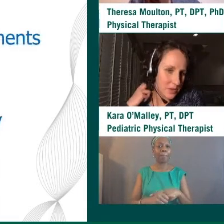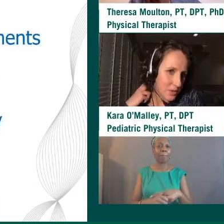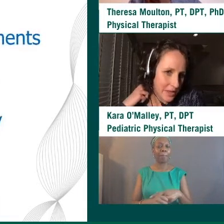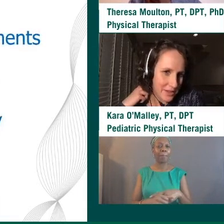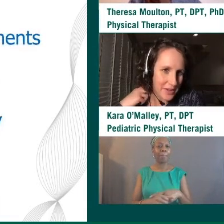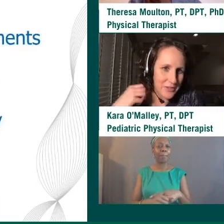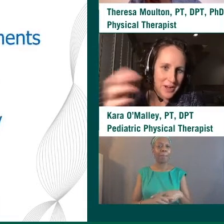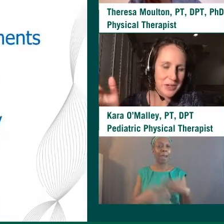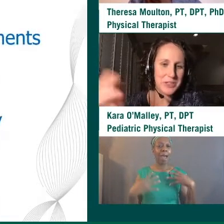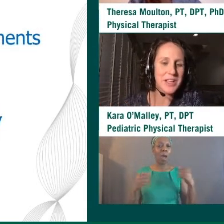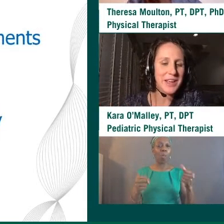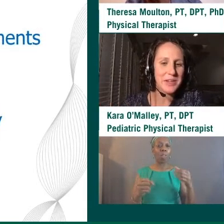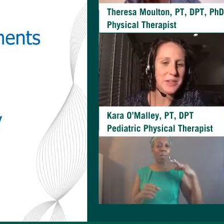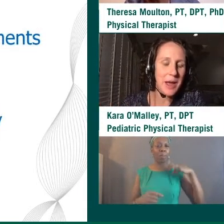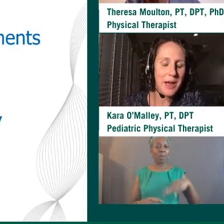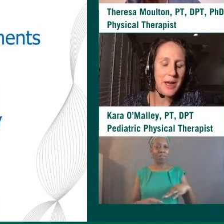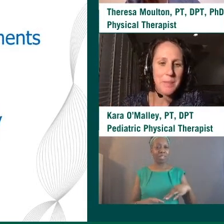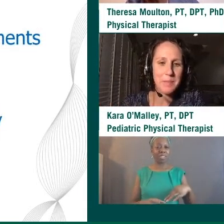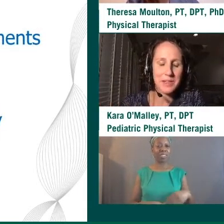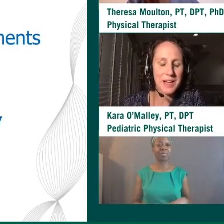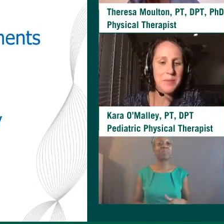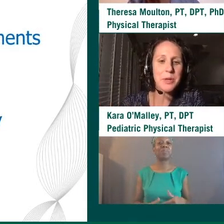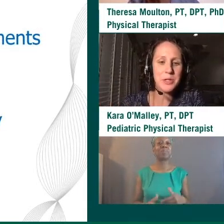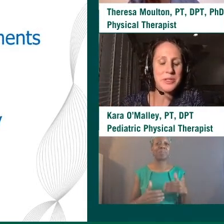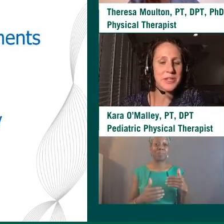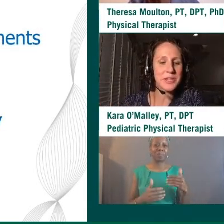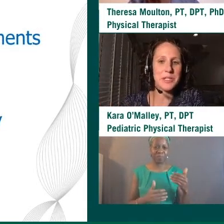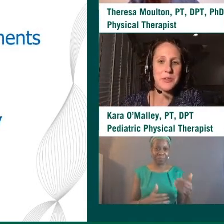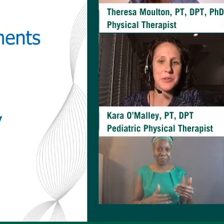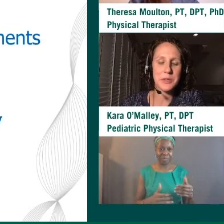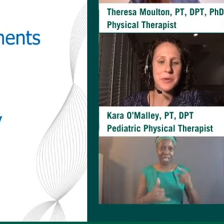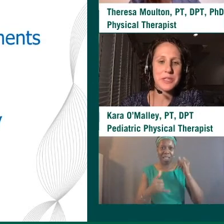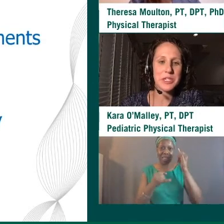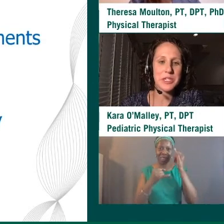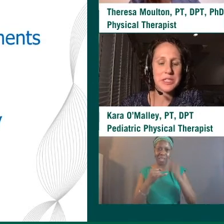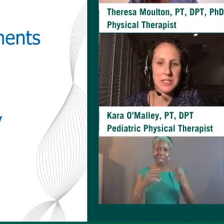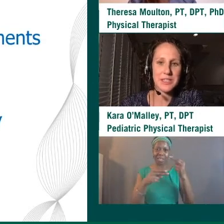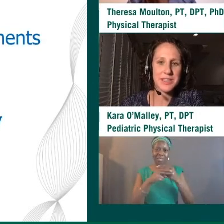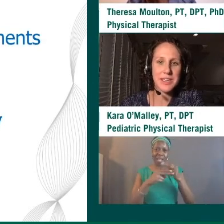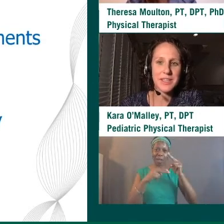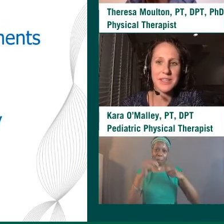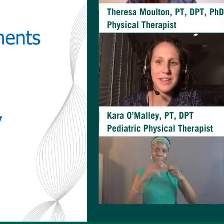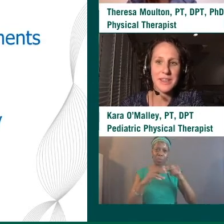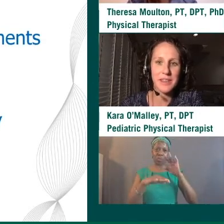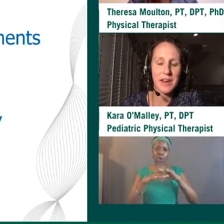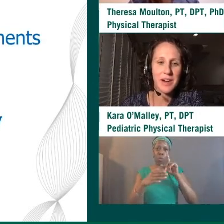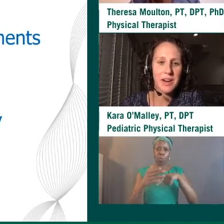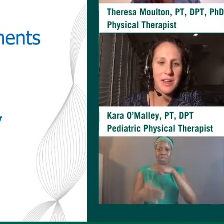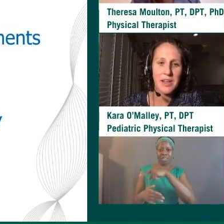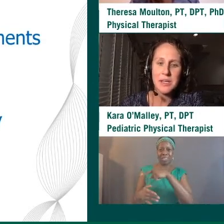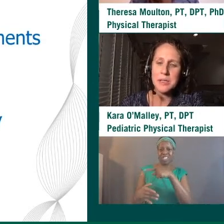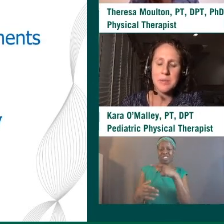So then the final slide kind of builds on what Theresa was just discussing there.